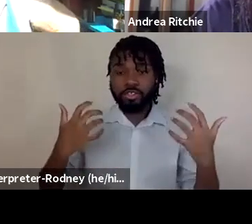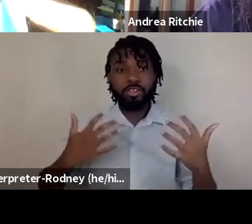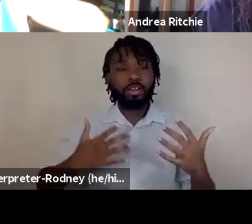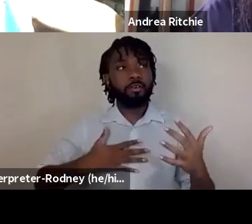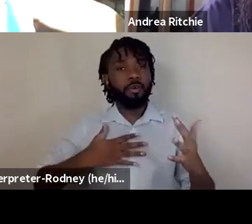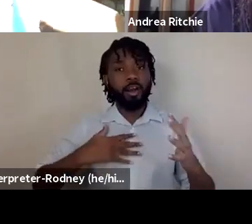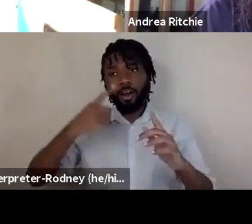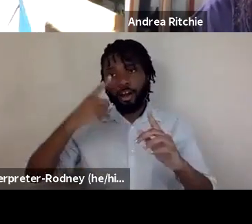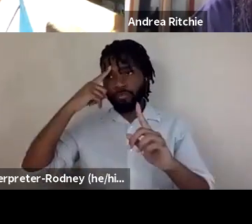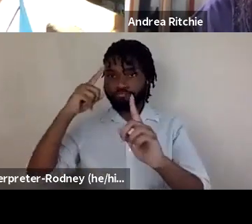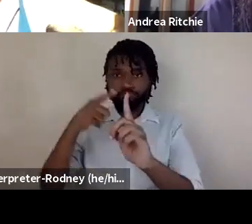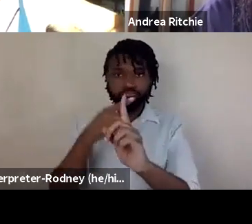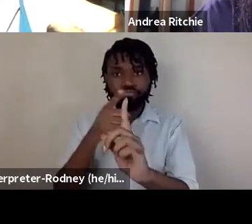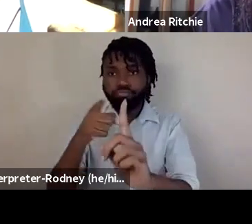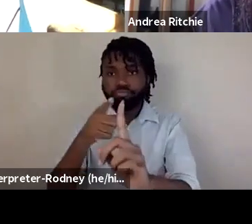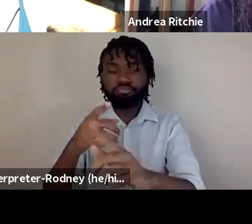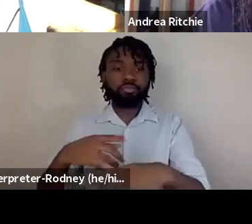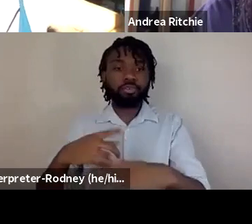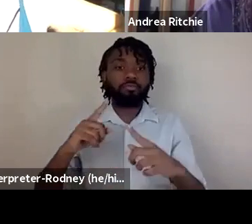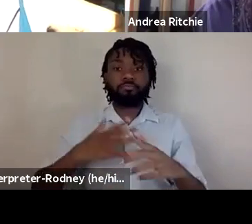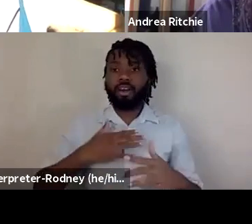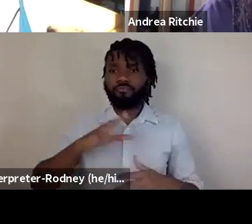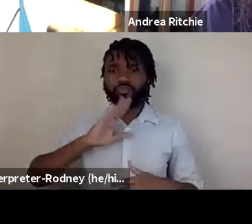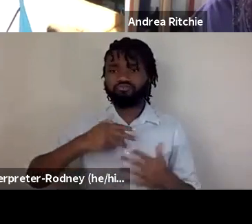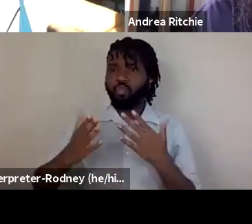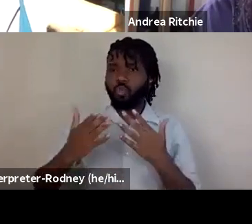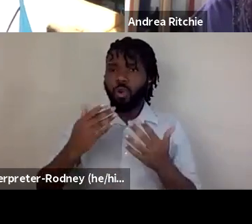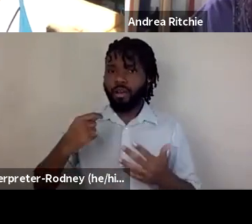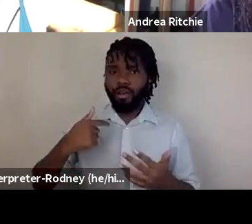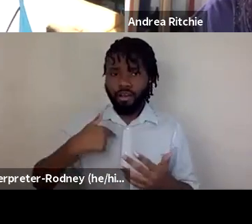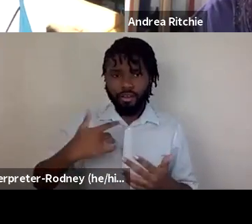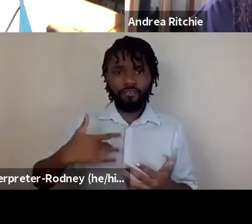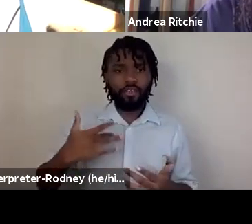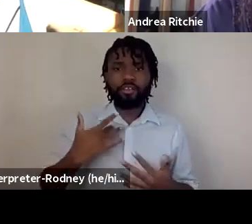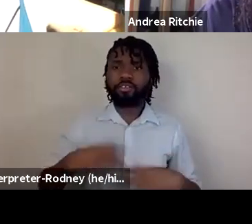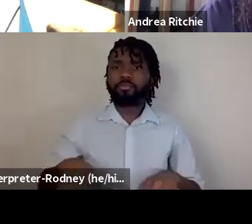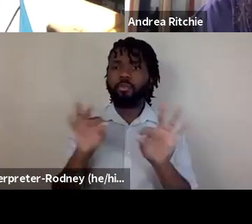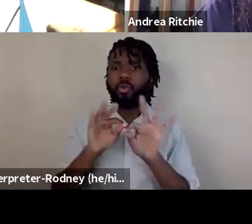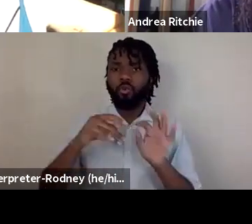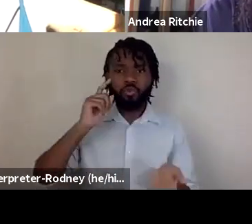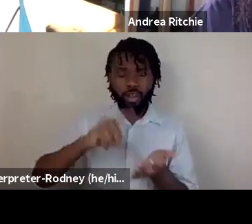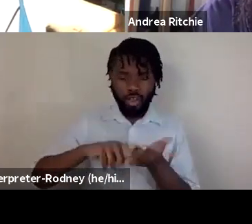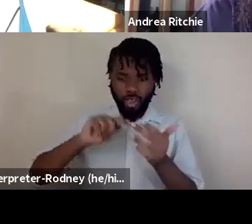my frustration, whatever state I'm in, how do I, how do we cultivate communities